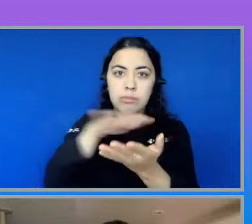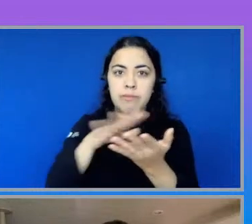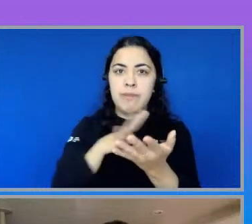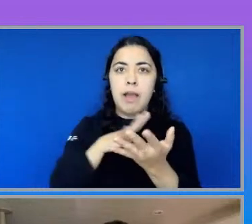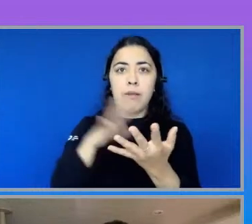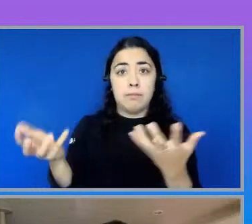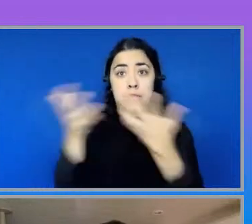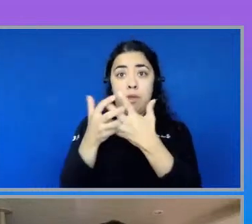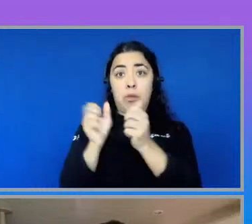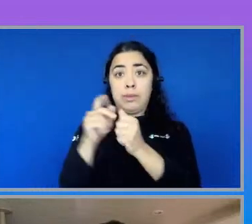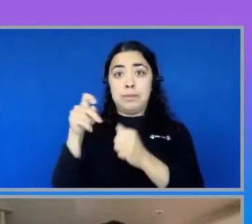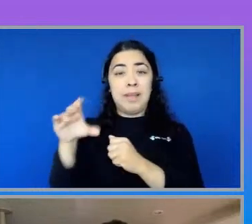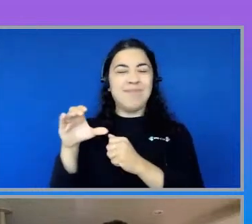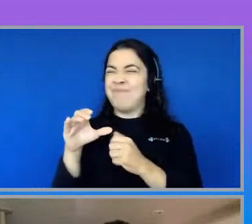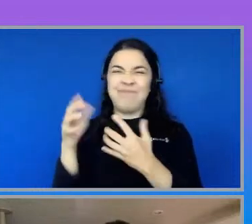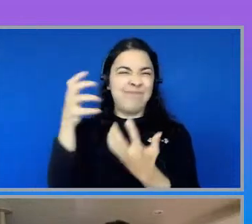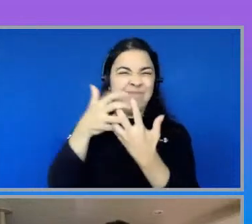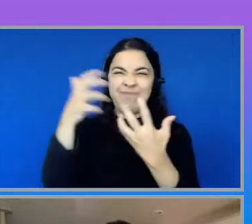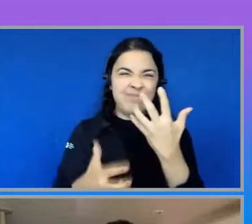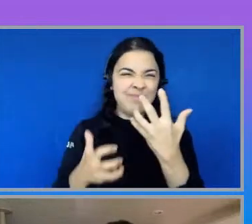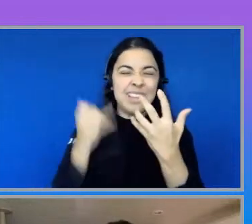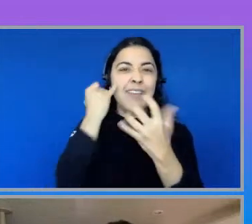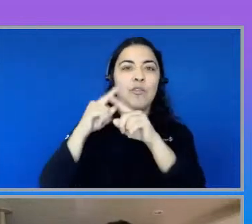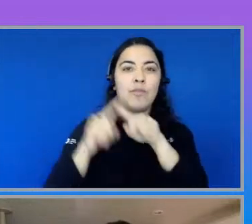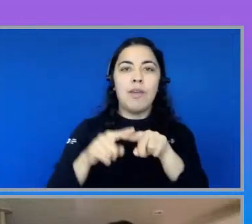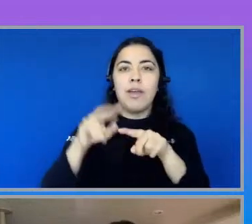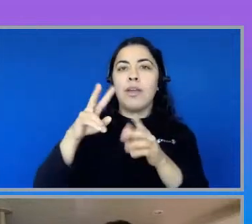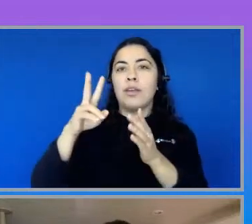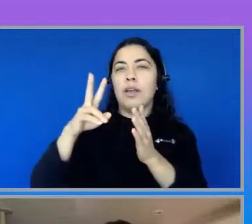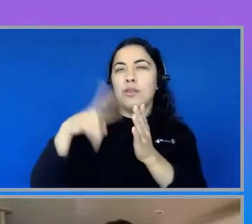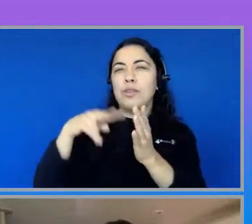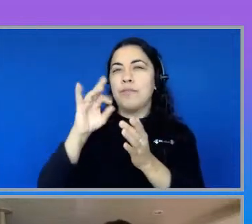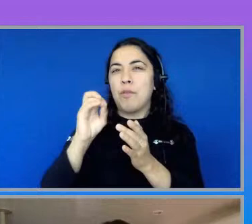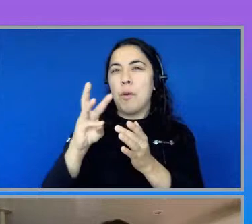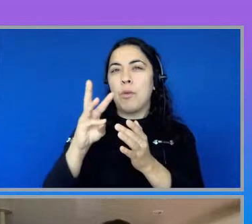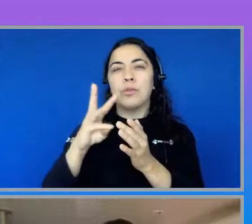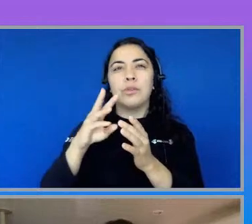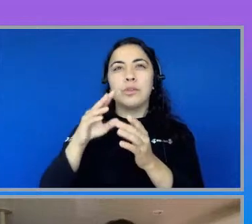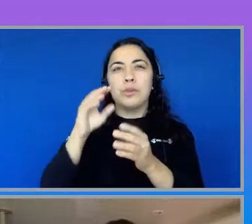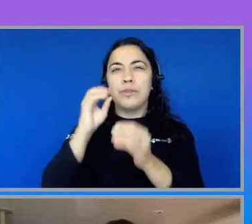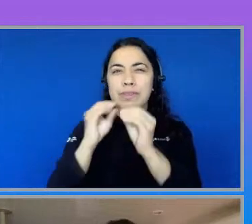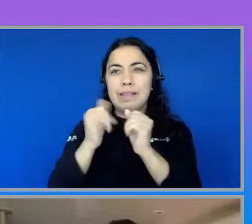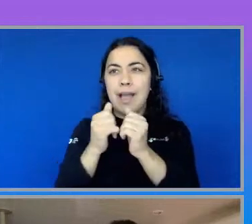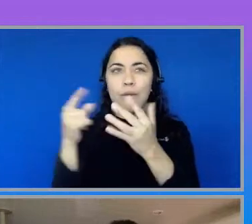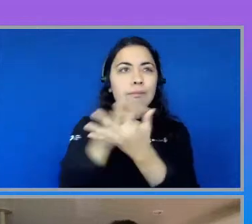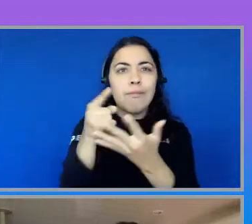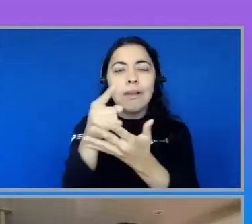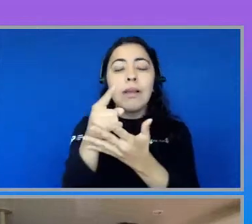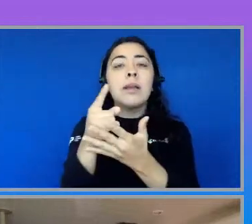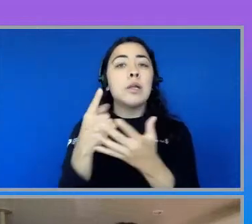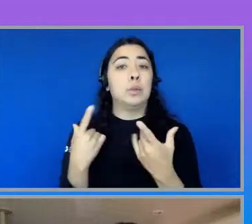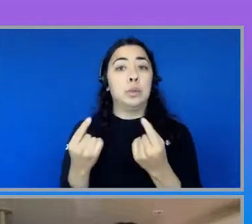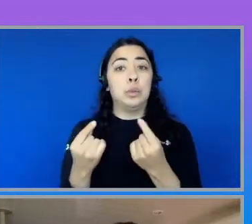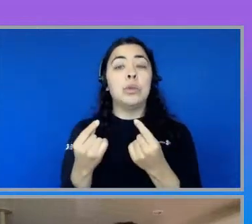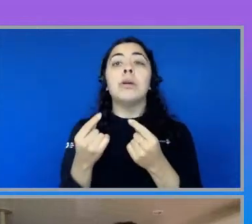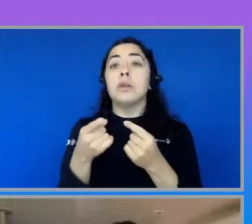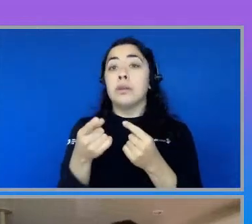the spec, it would be non-conformant if it relied on reading flow to fix how you navigated around that. Instead,